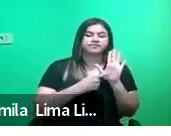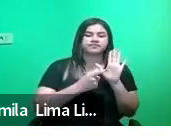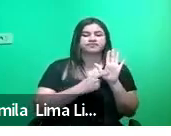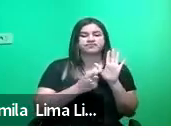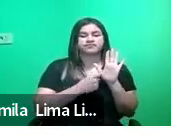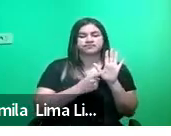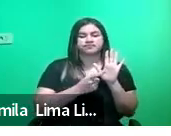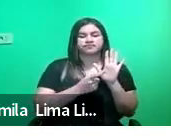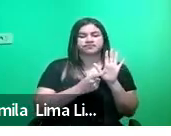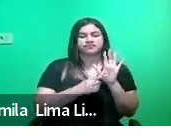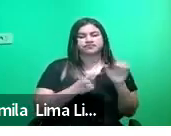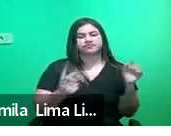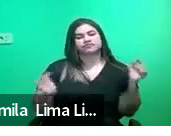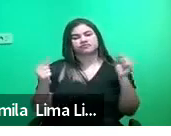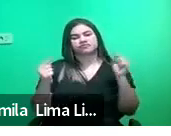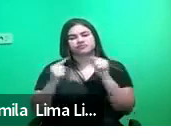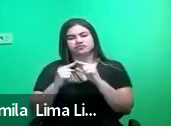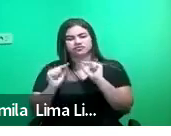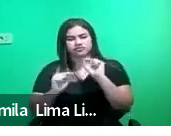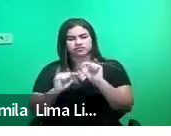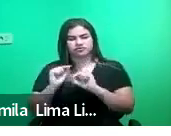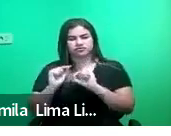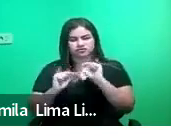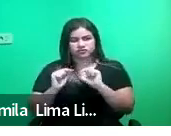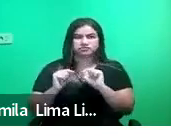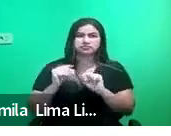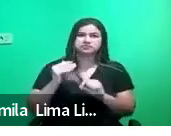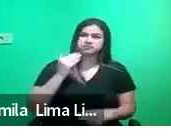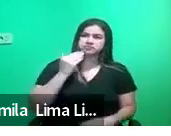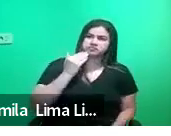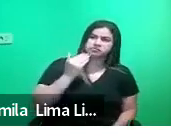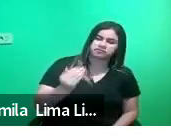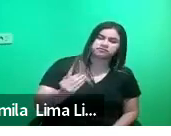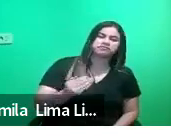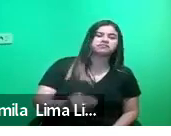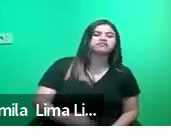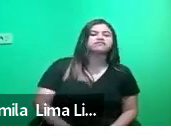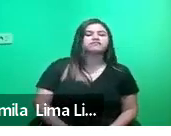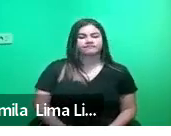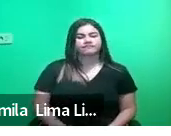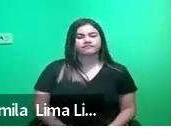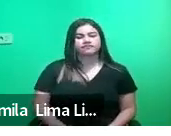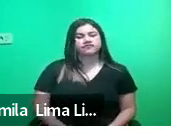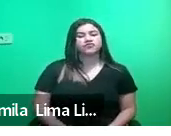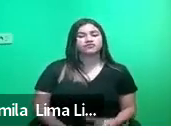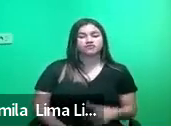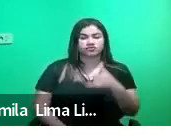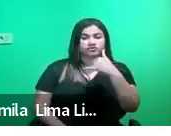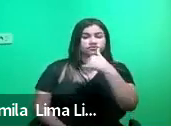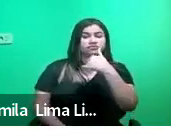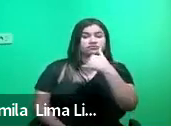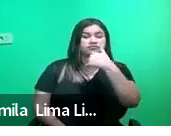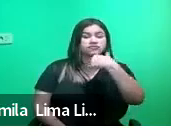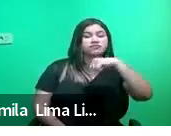preted by by the mother as a request you're in coming to her coming to her infants aid. The Mother Converts the movement into a gesture for others, and it